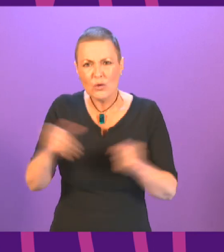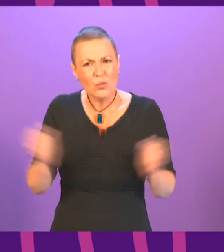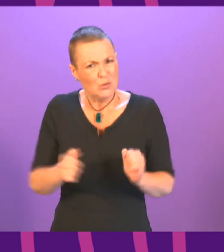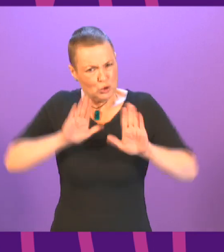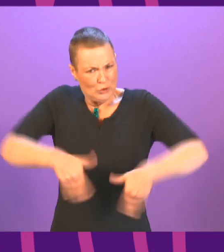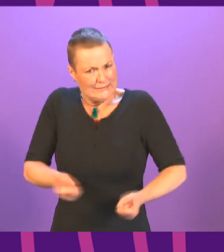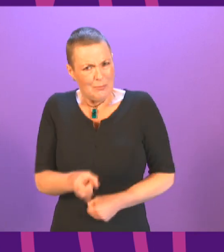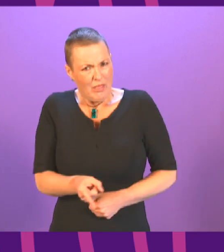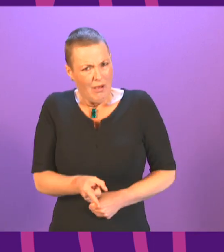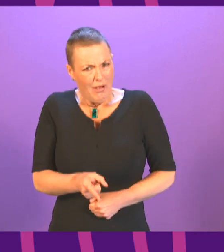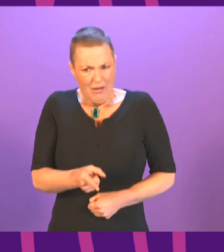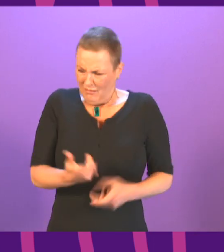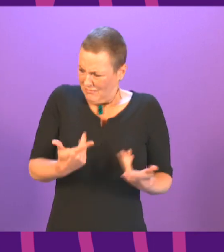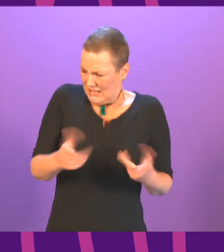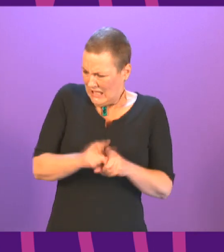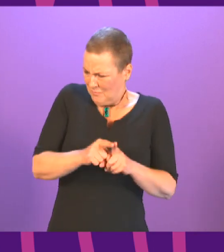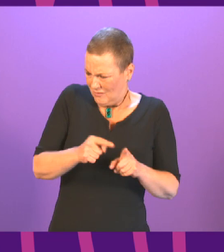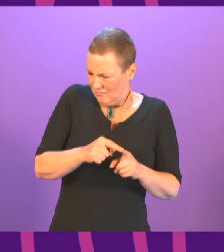the spread of the pandemic rising.